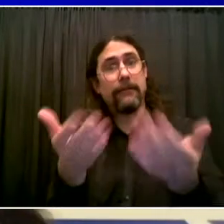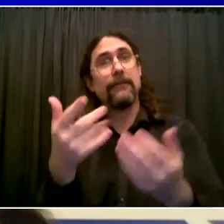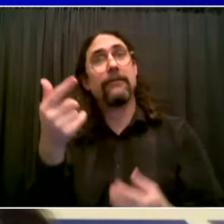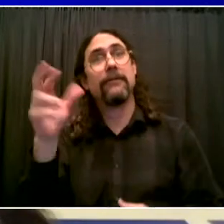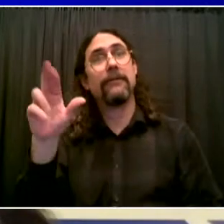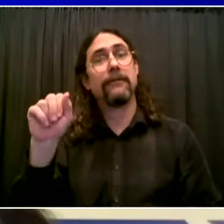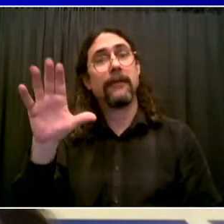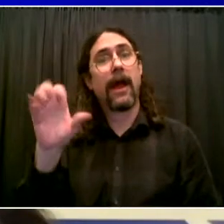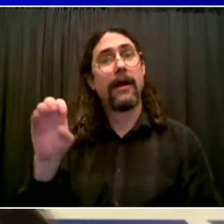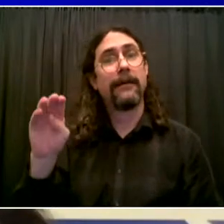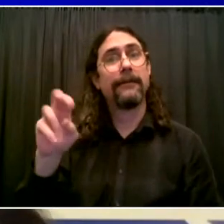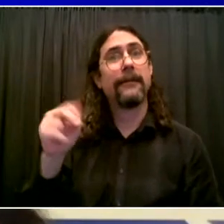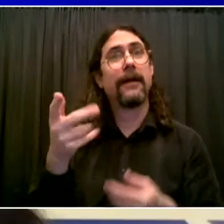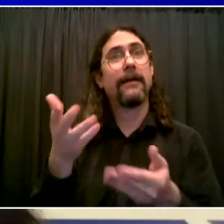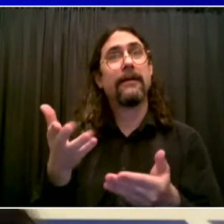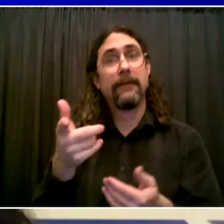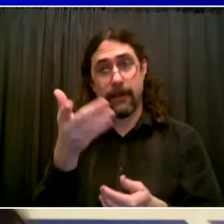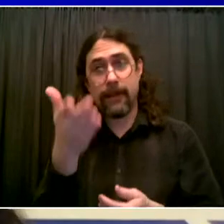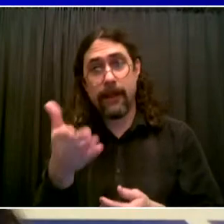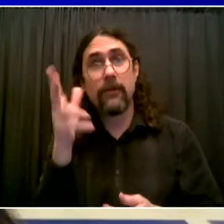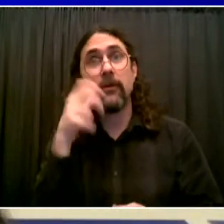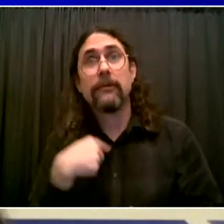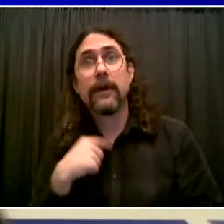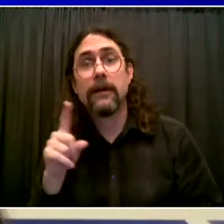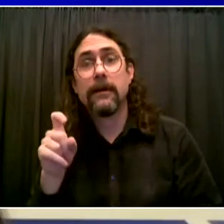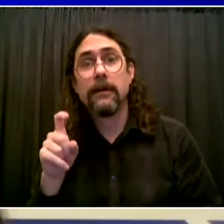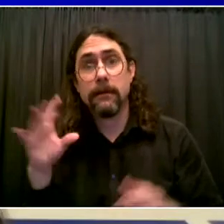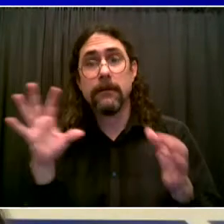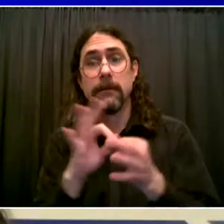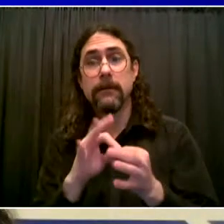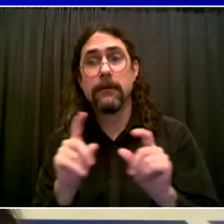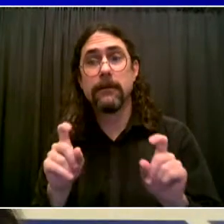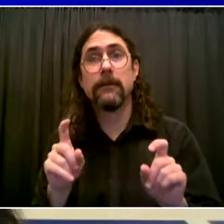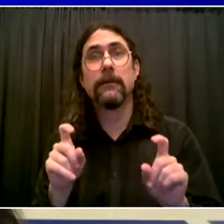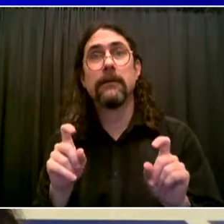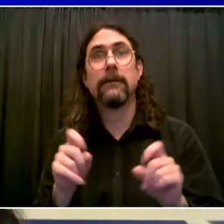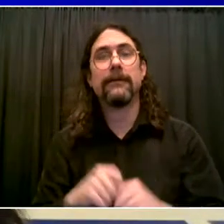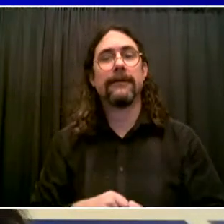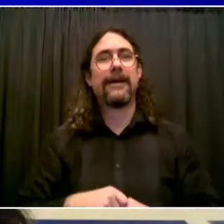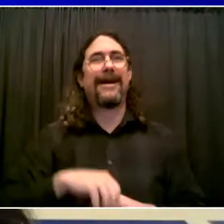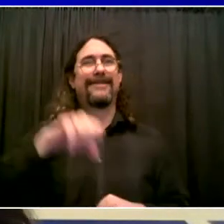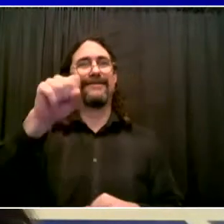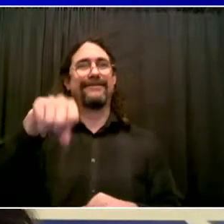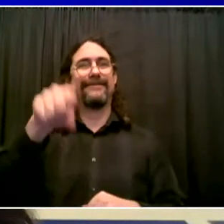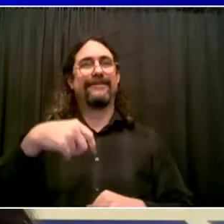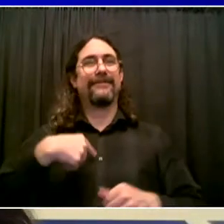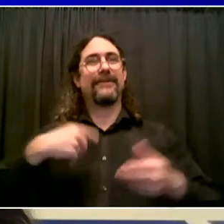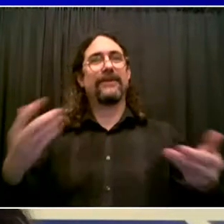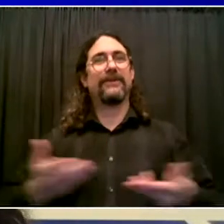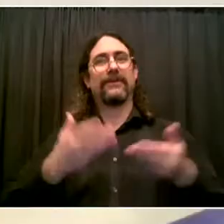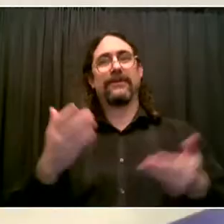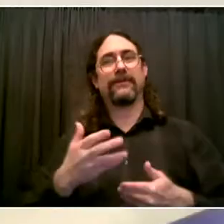VACCINATION.